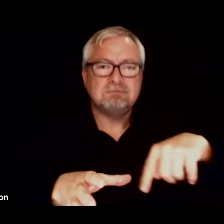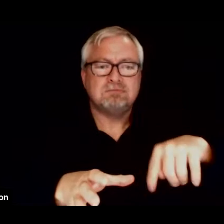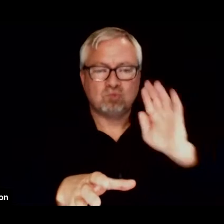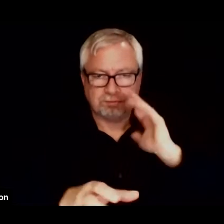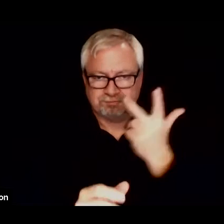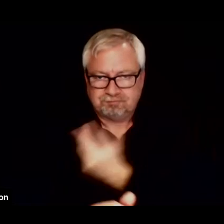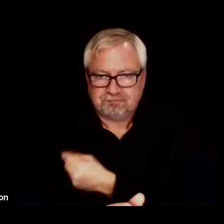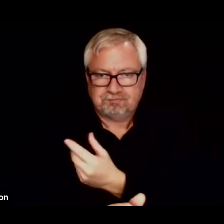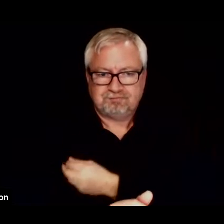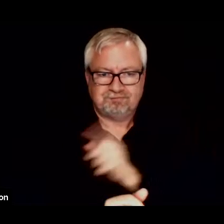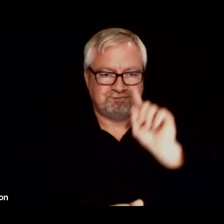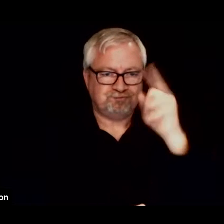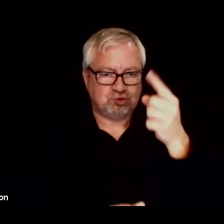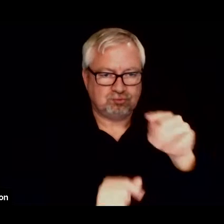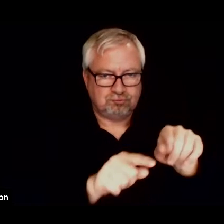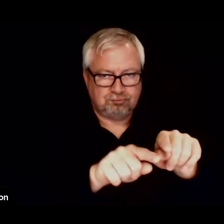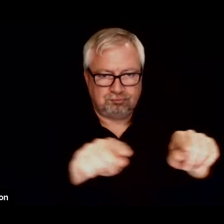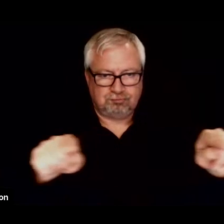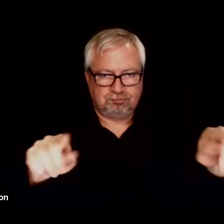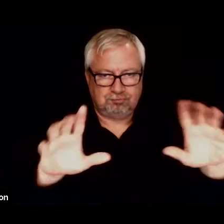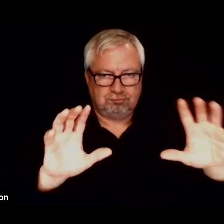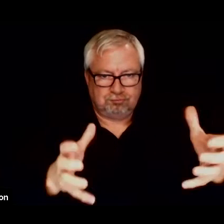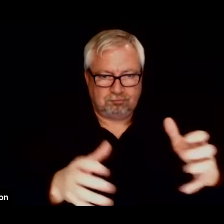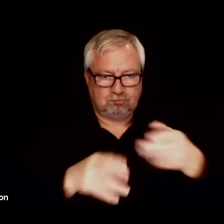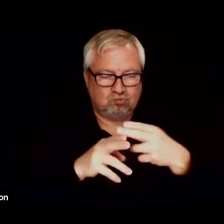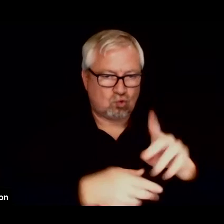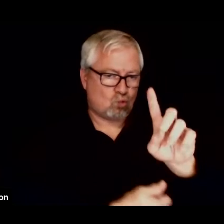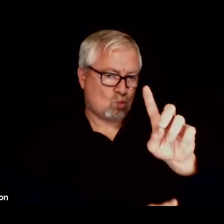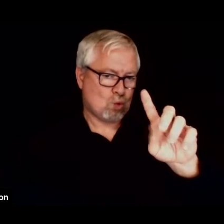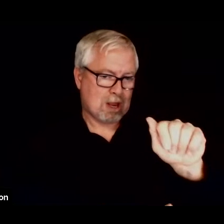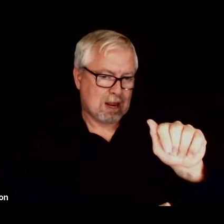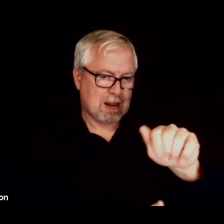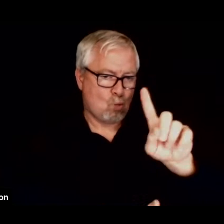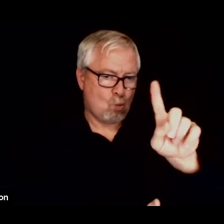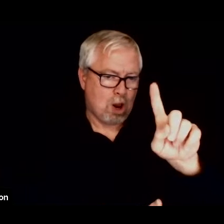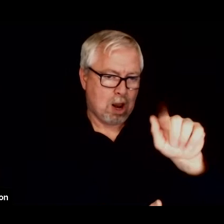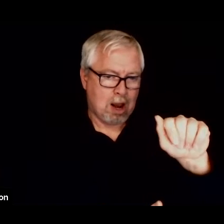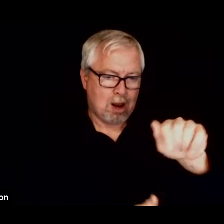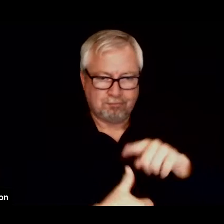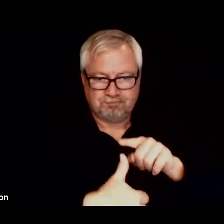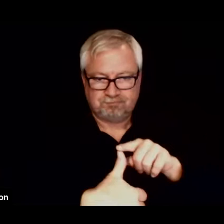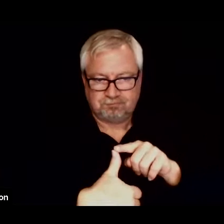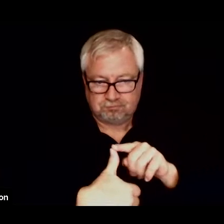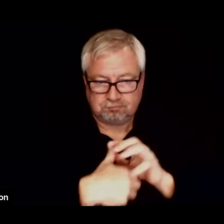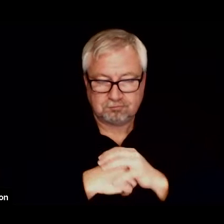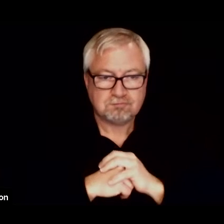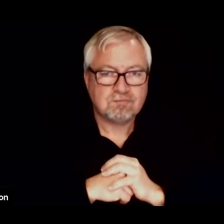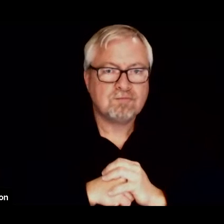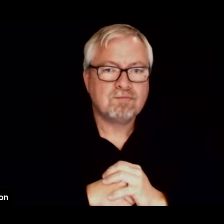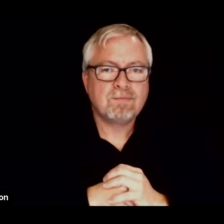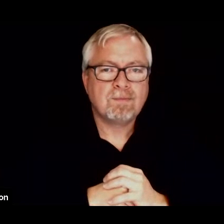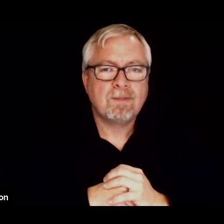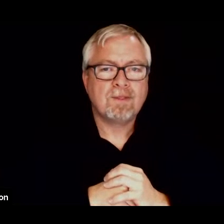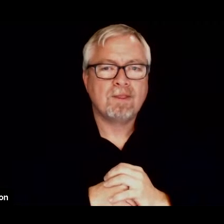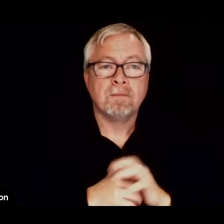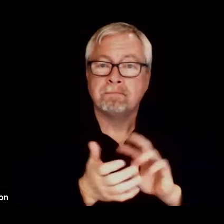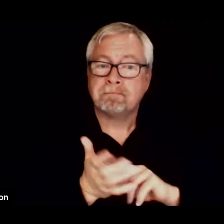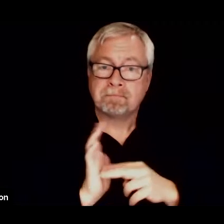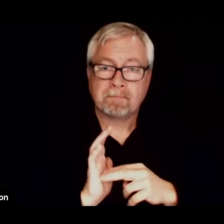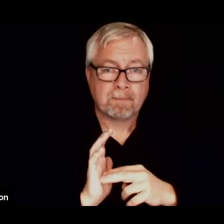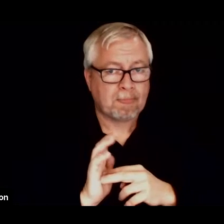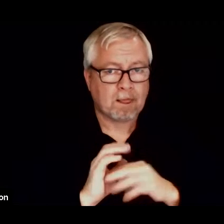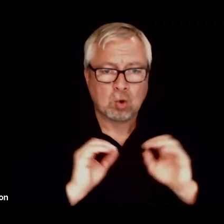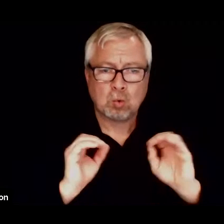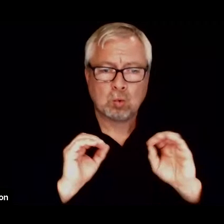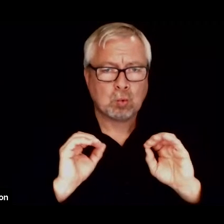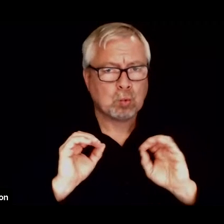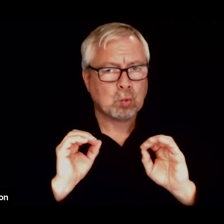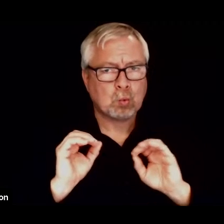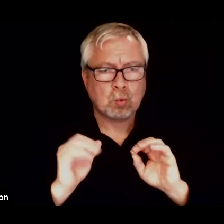there at those sites so nobody in the healthcare worker or long-term care resident category